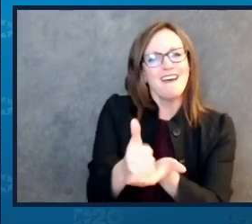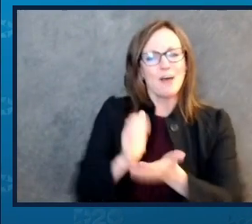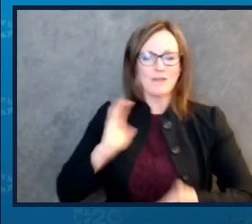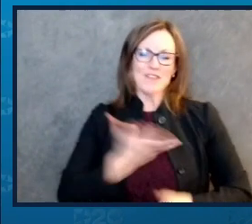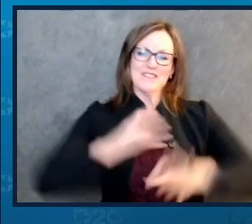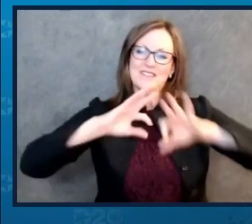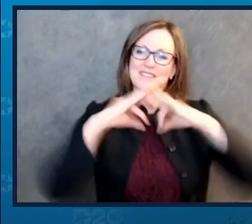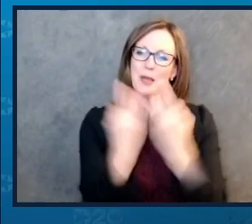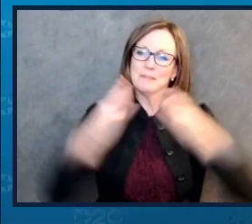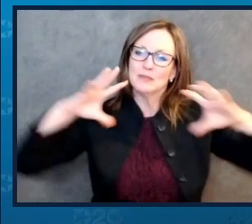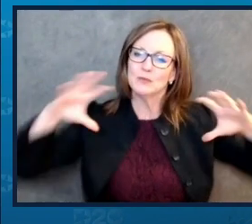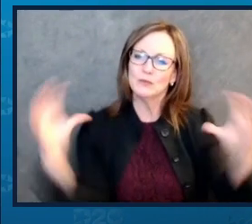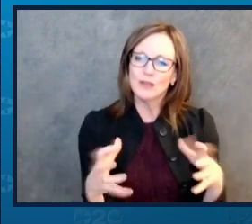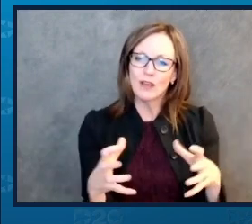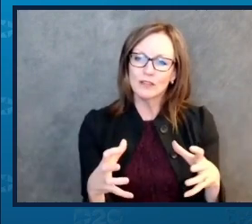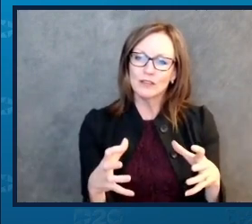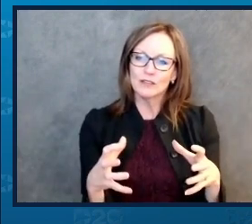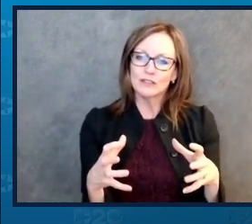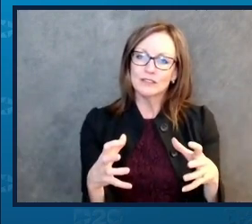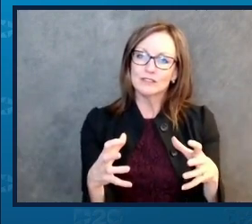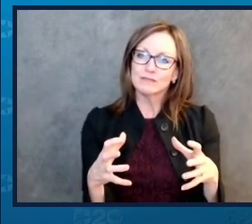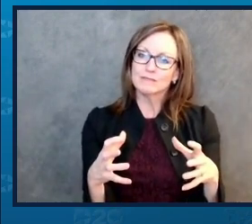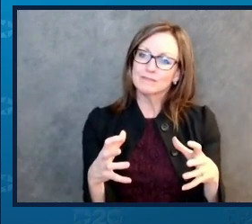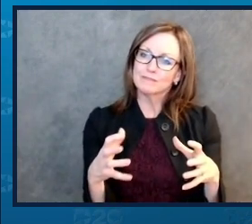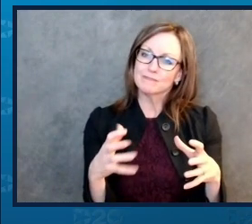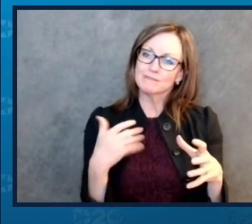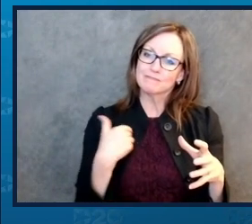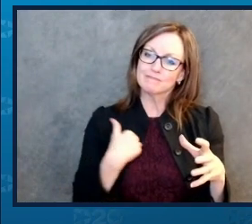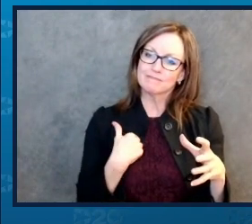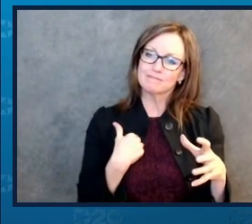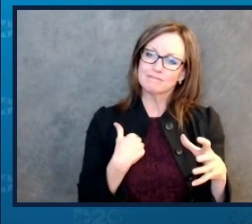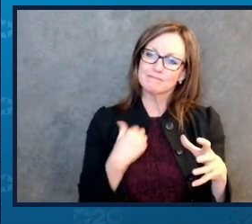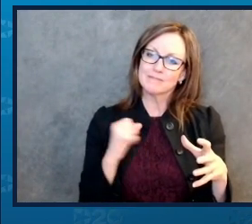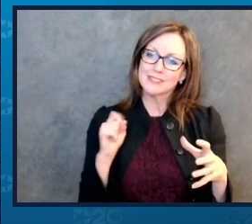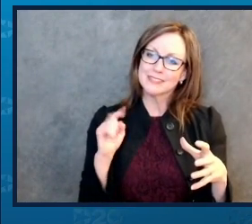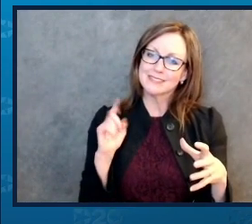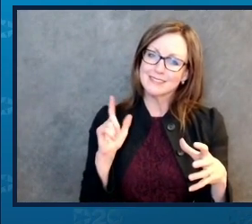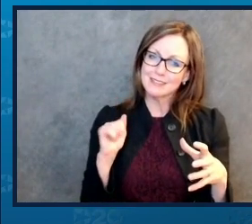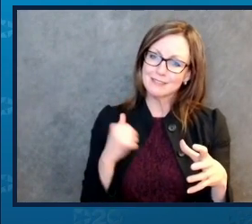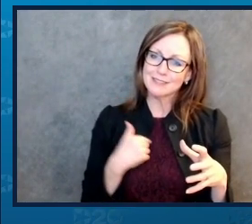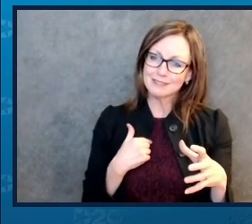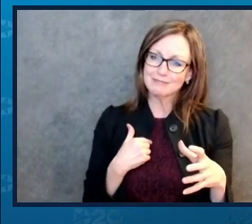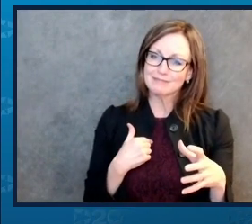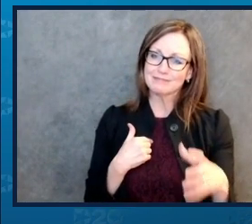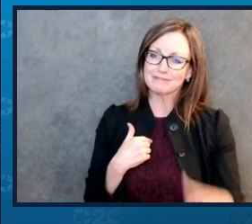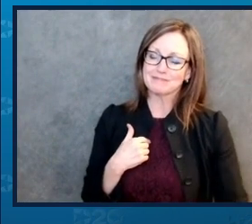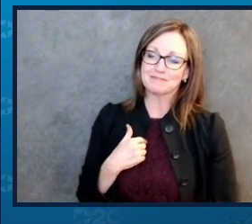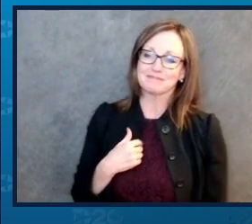SINCERELY, ESTELLA. I AM LUCY SANCHEZ. THIS MY MOTHER SILVIA AND SISTER